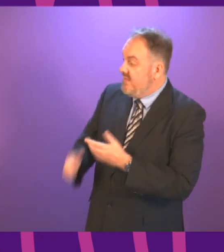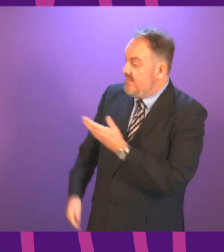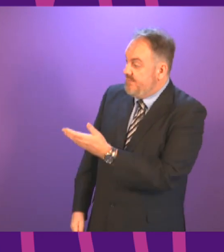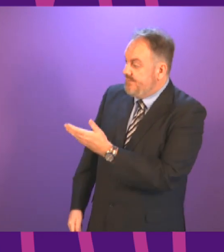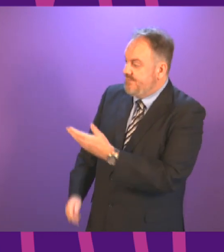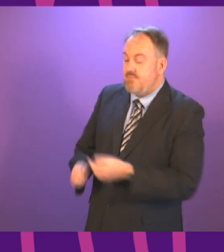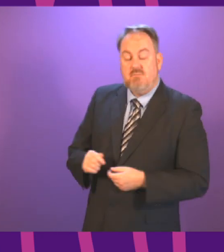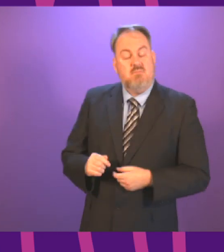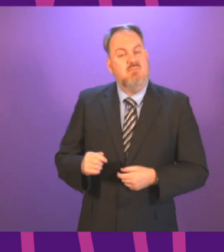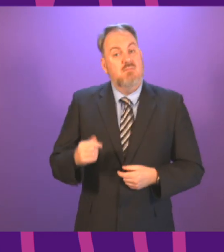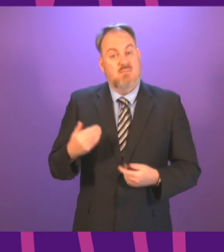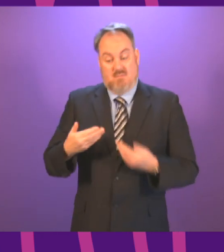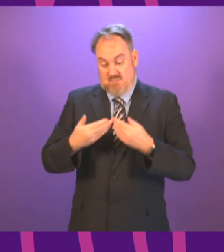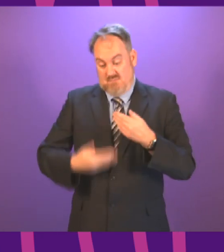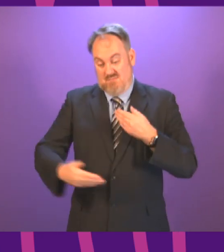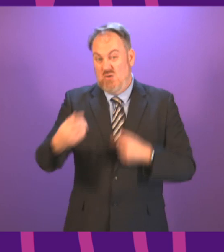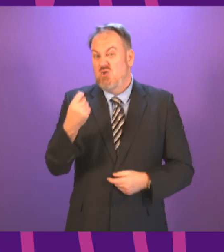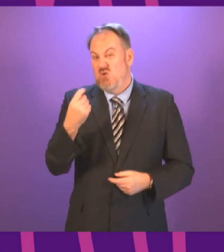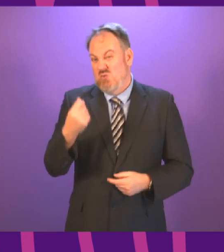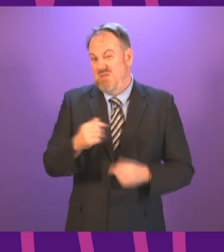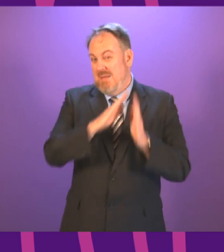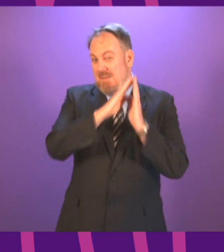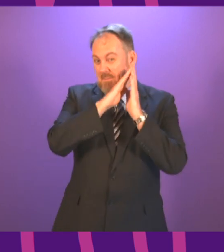Ruth Davidson: Over the coming months, bed capacity will